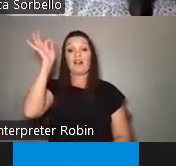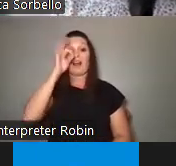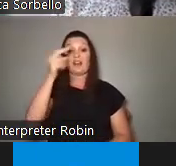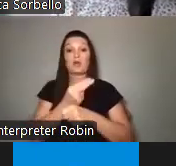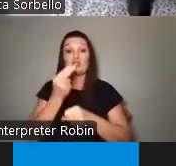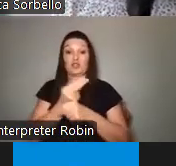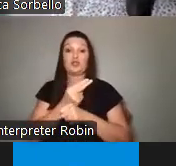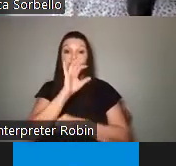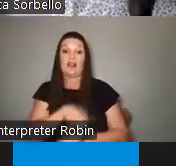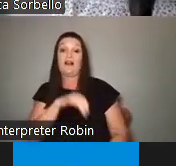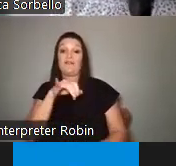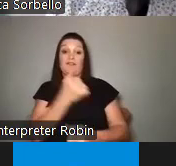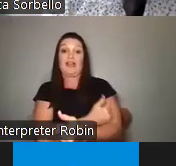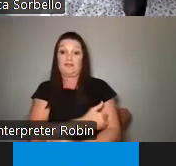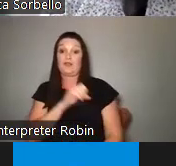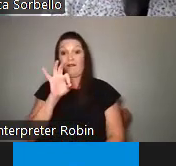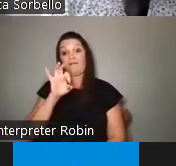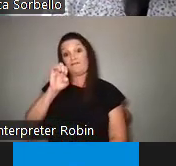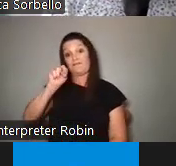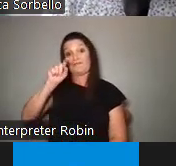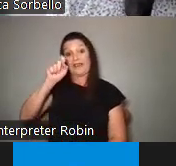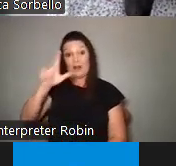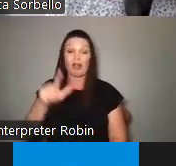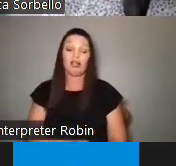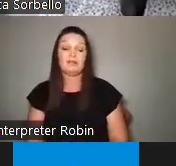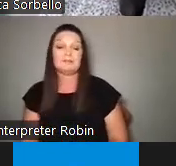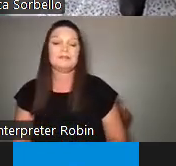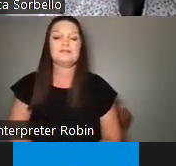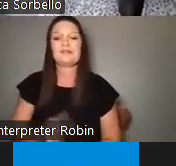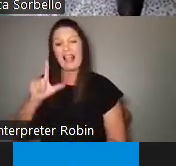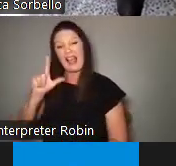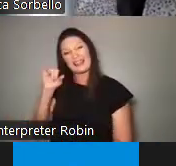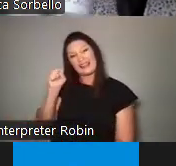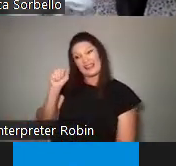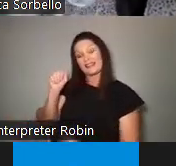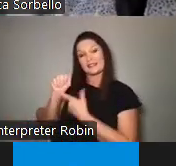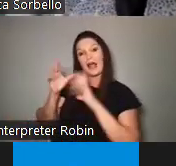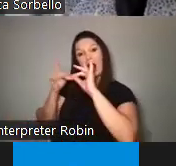comment. She says my husband is in advanced cancer treatment I am watching from his room. Opioids are